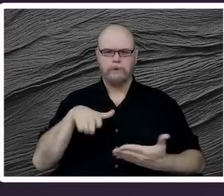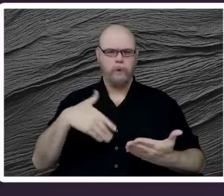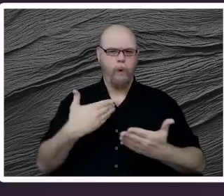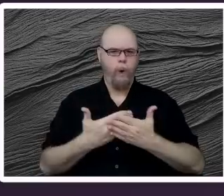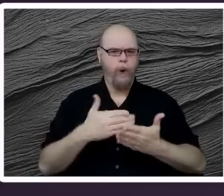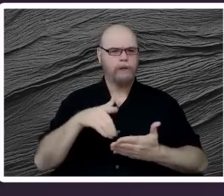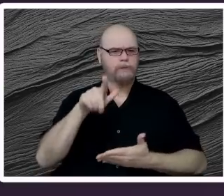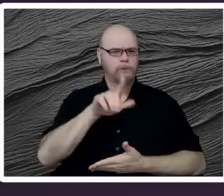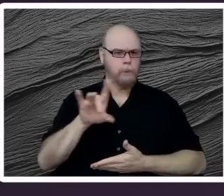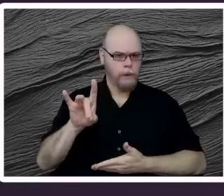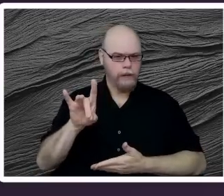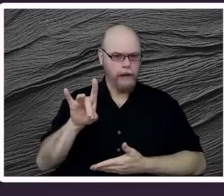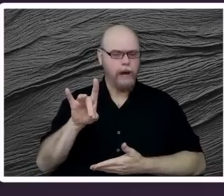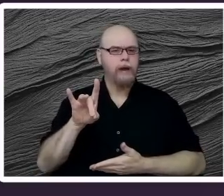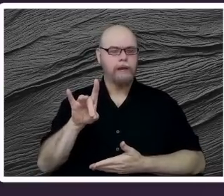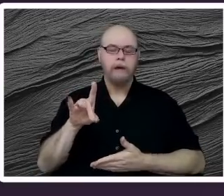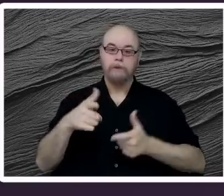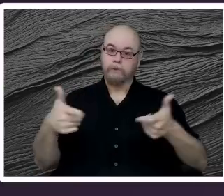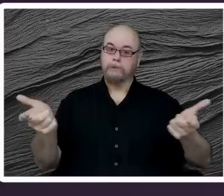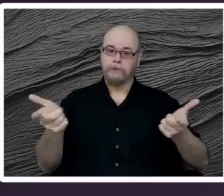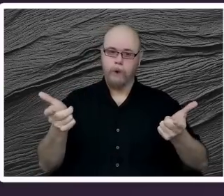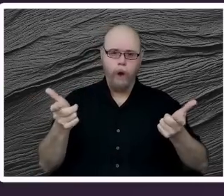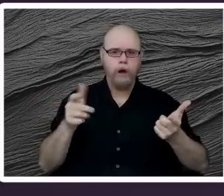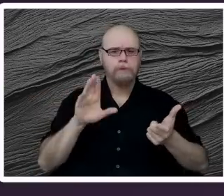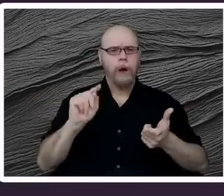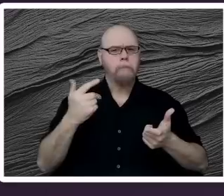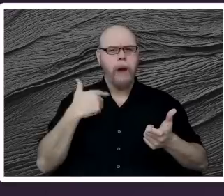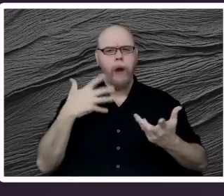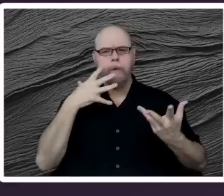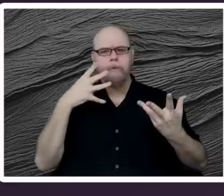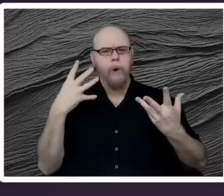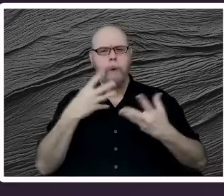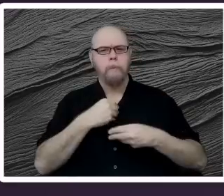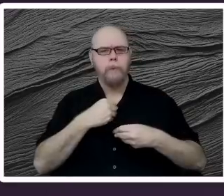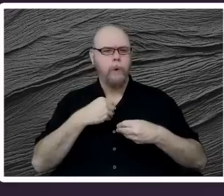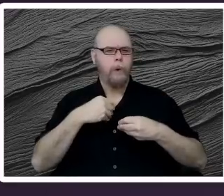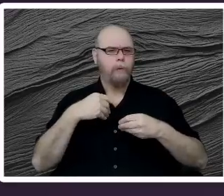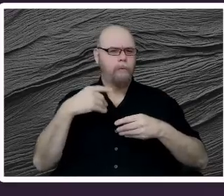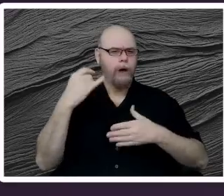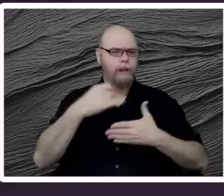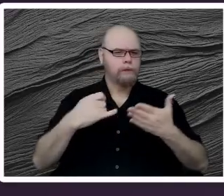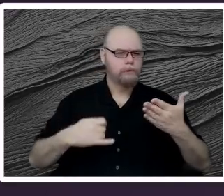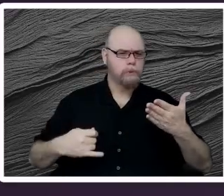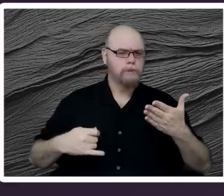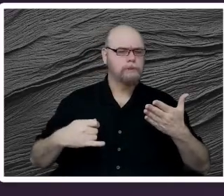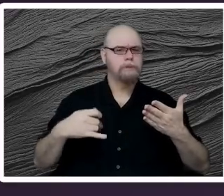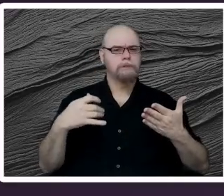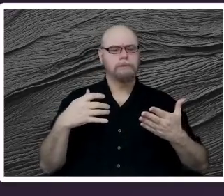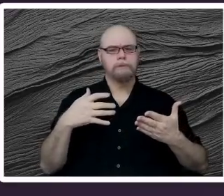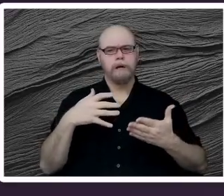rather large, but it has beautiful illustrations. And as I mentioned, these can be used not